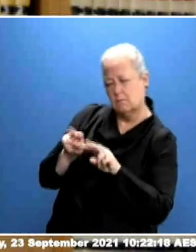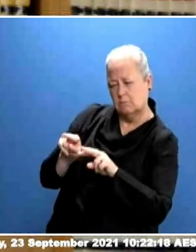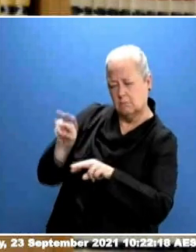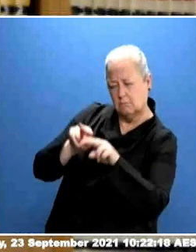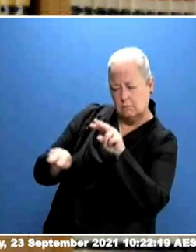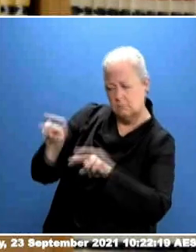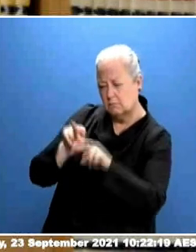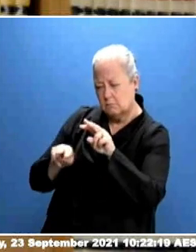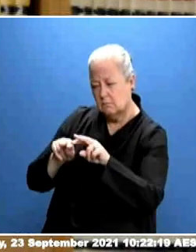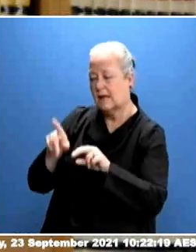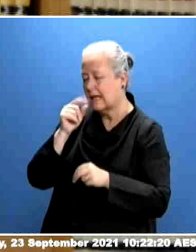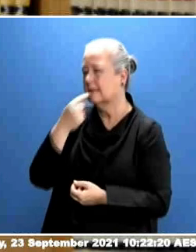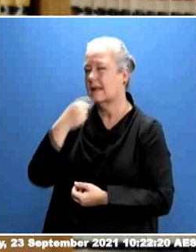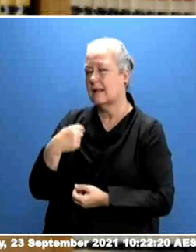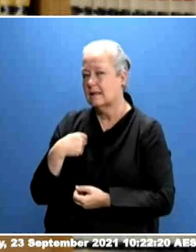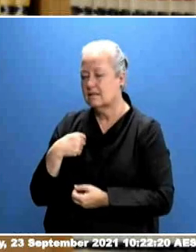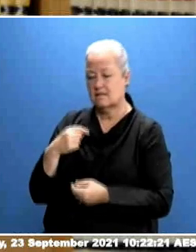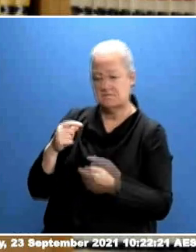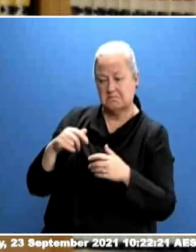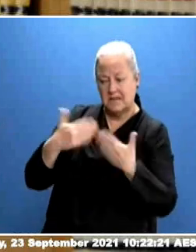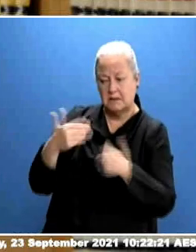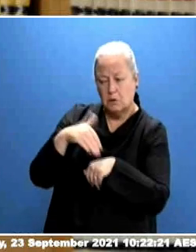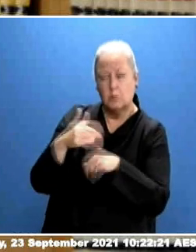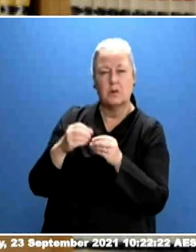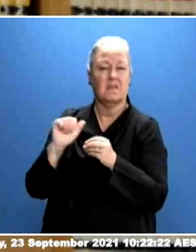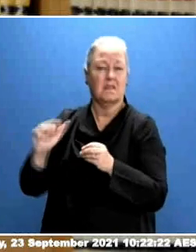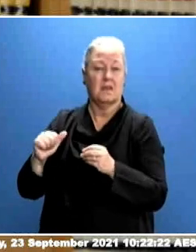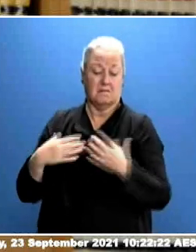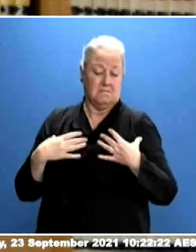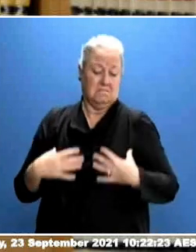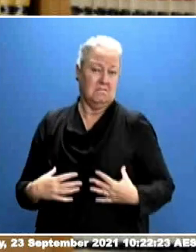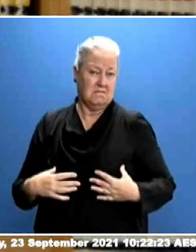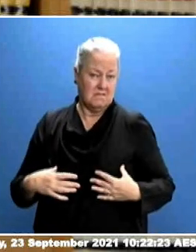of concern in relation to physical health, and also if there's any